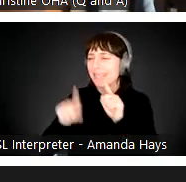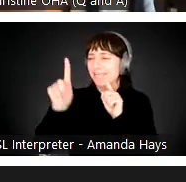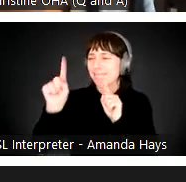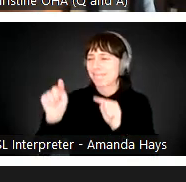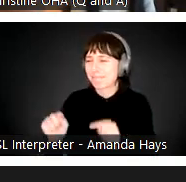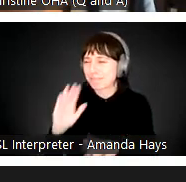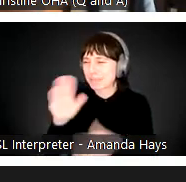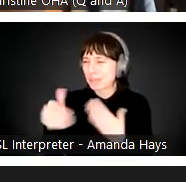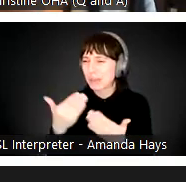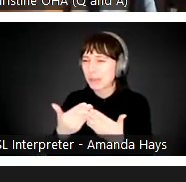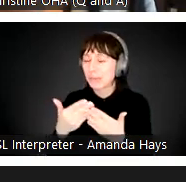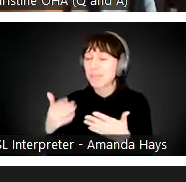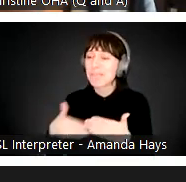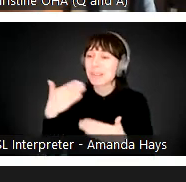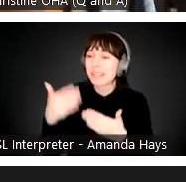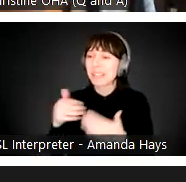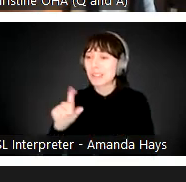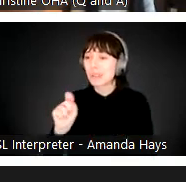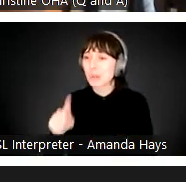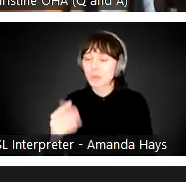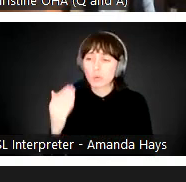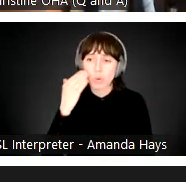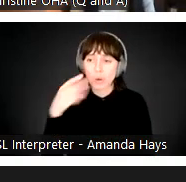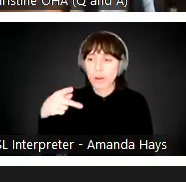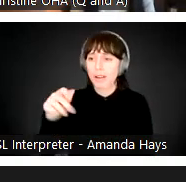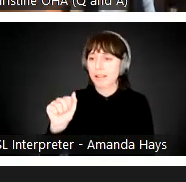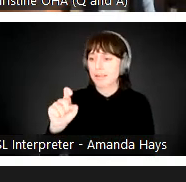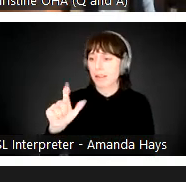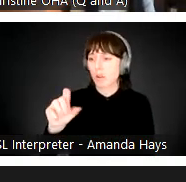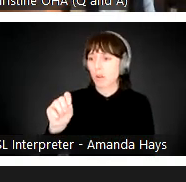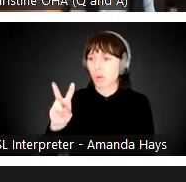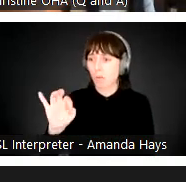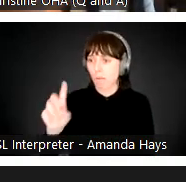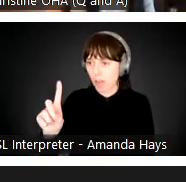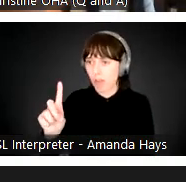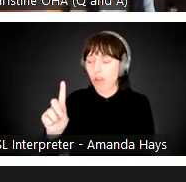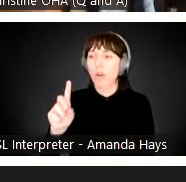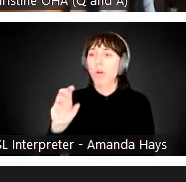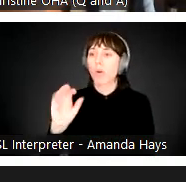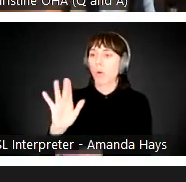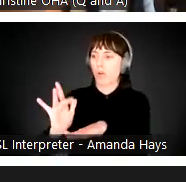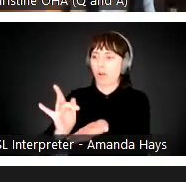"Do we know if Paxlovid, or stress from reducing contraindicated